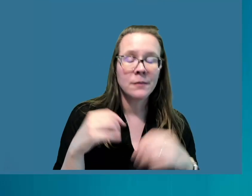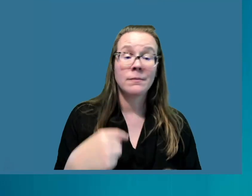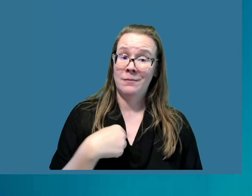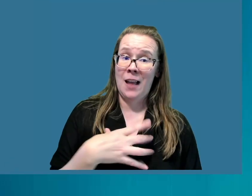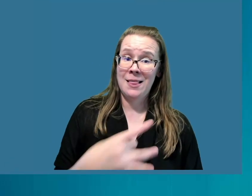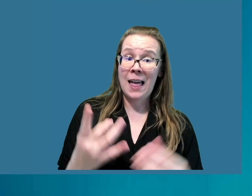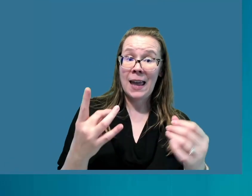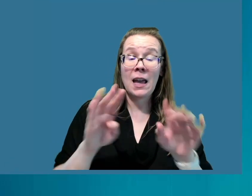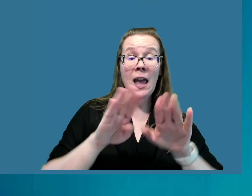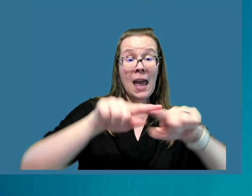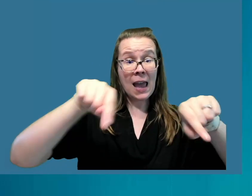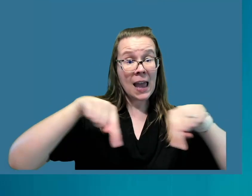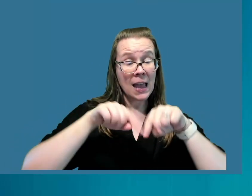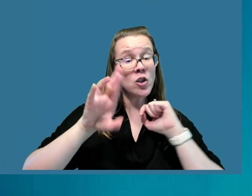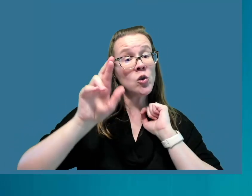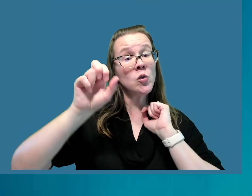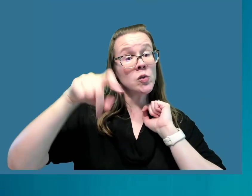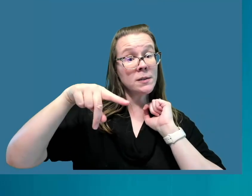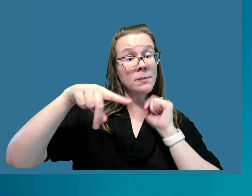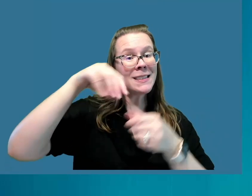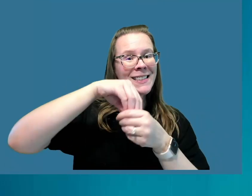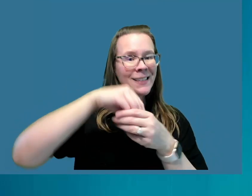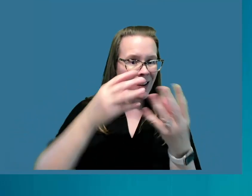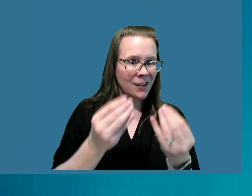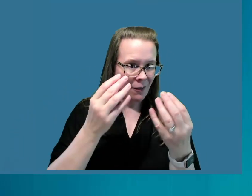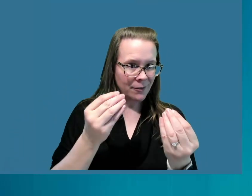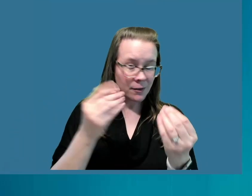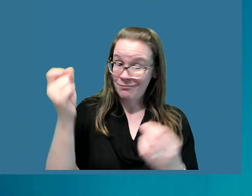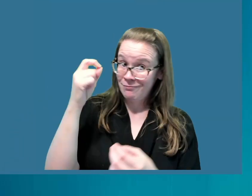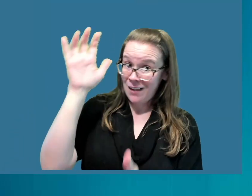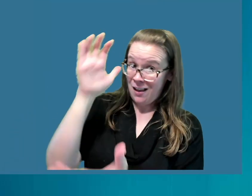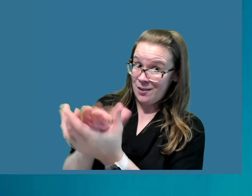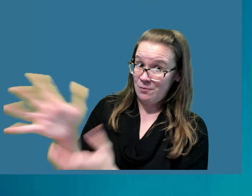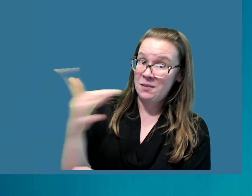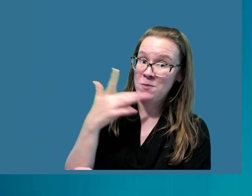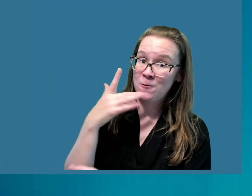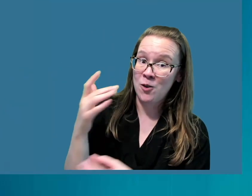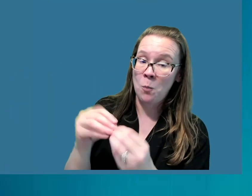Sugar cookies are really easy to bake incorrectly. You can overbake them easy. Sometimes in an effort